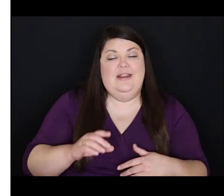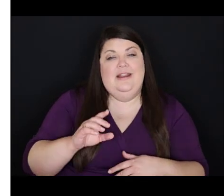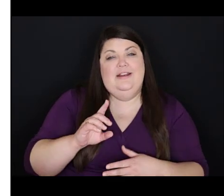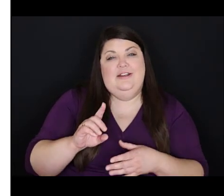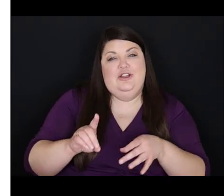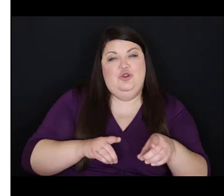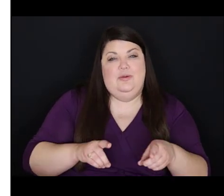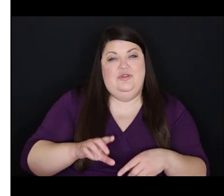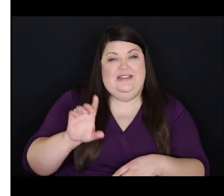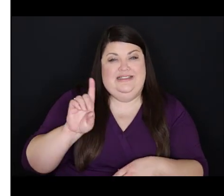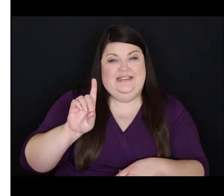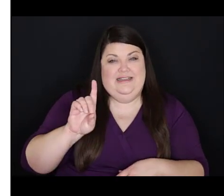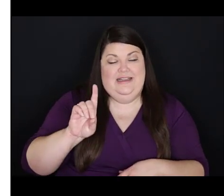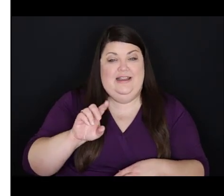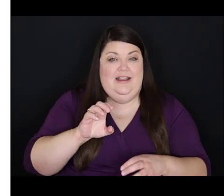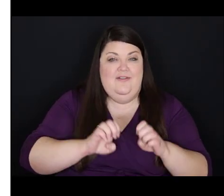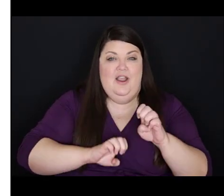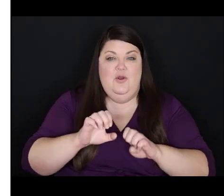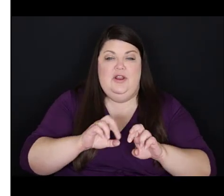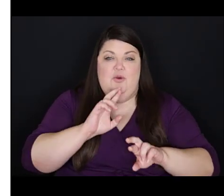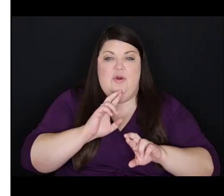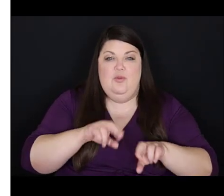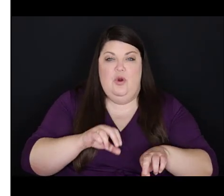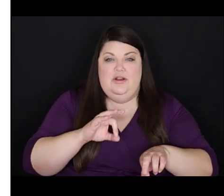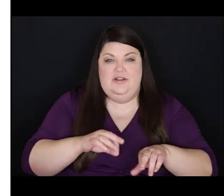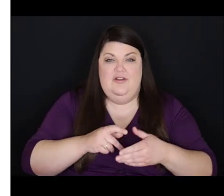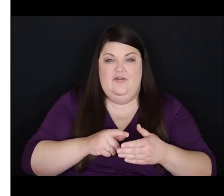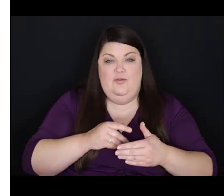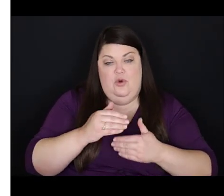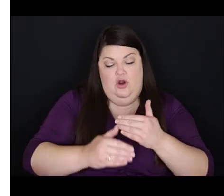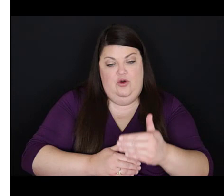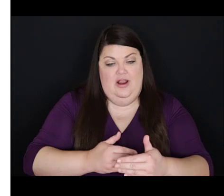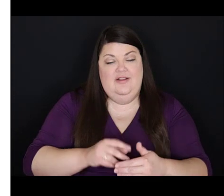Reports of Progress: VR and Supported Employment Goals.